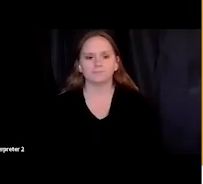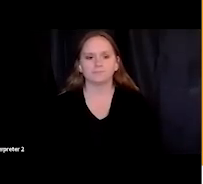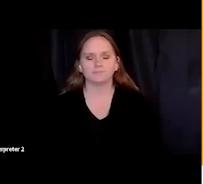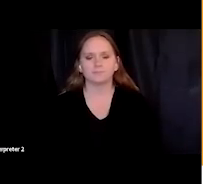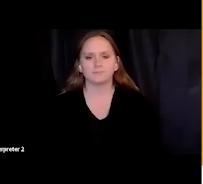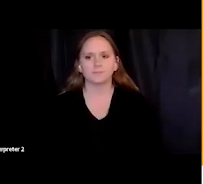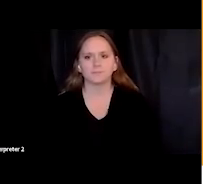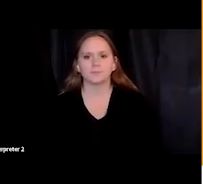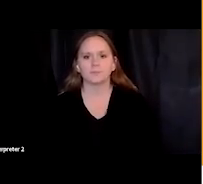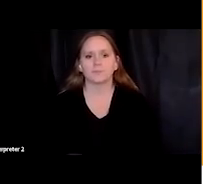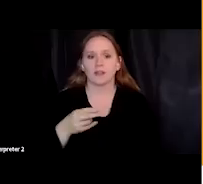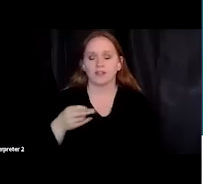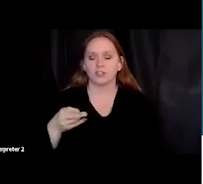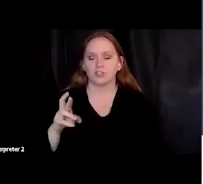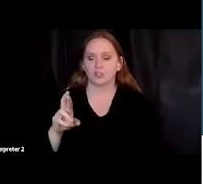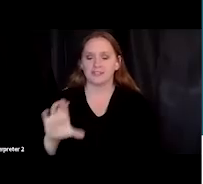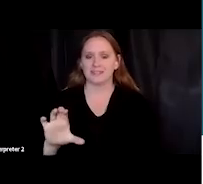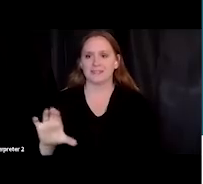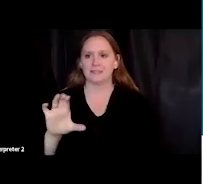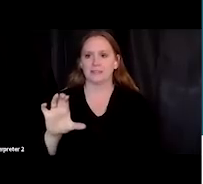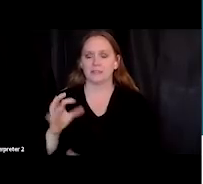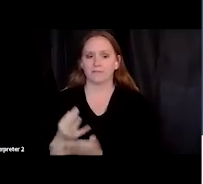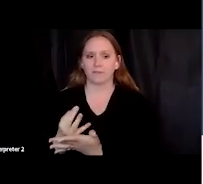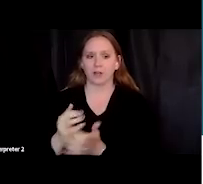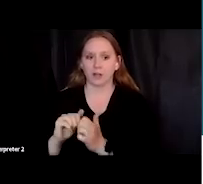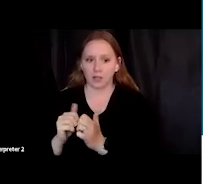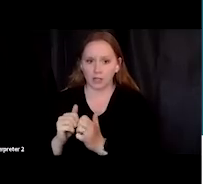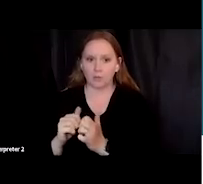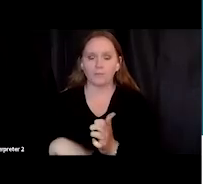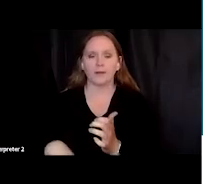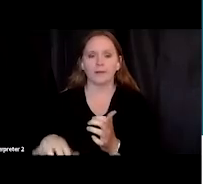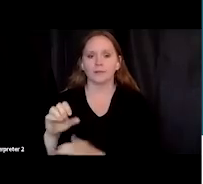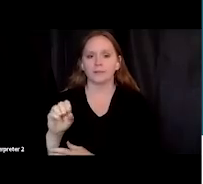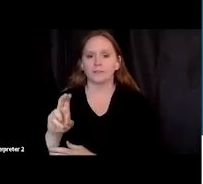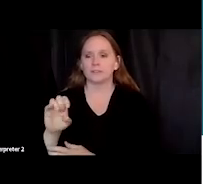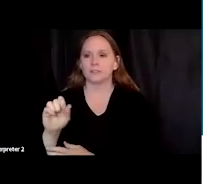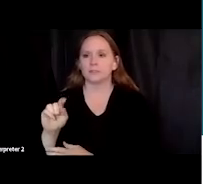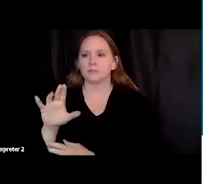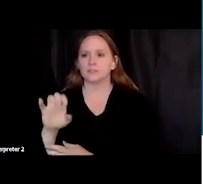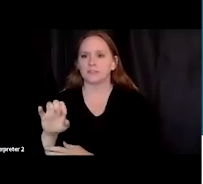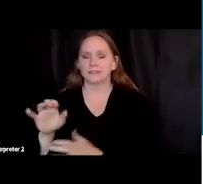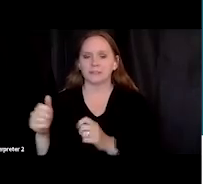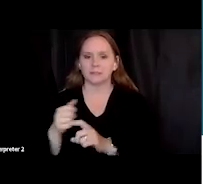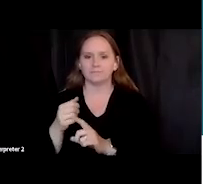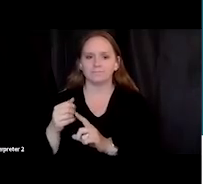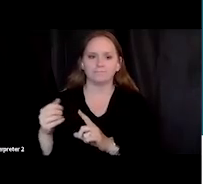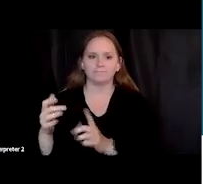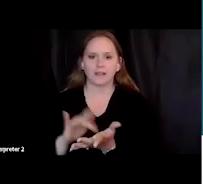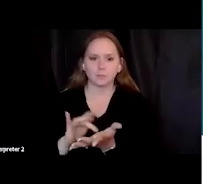HHRC is funded by the Substance Abuse and Mental Health Services Administration. But a quick disclaimer that the views